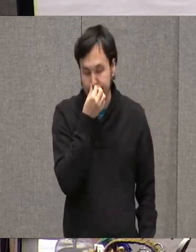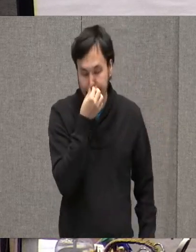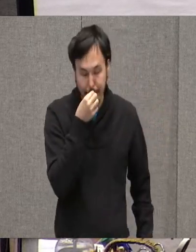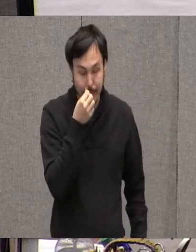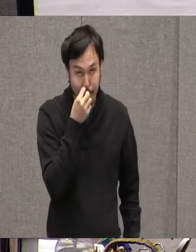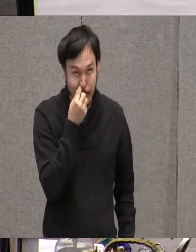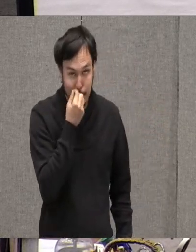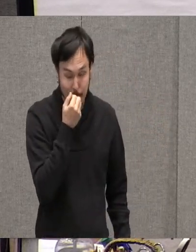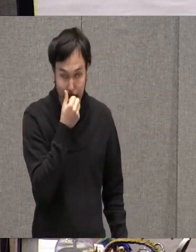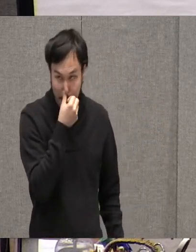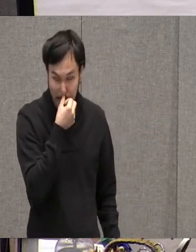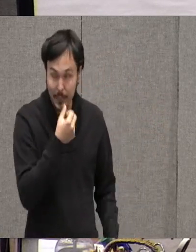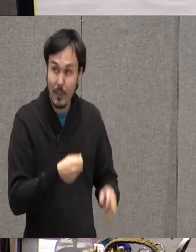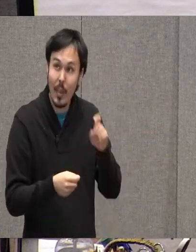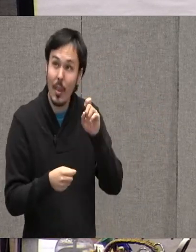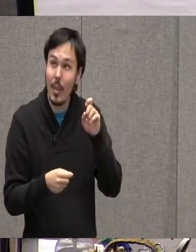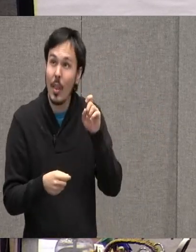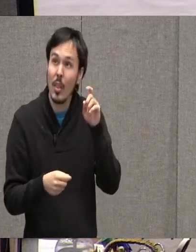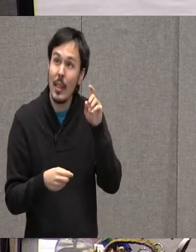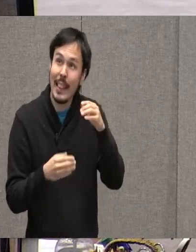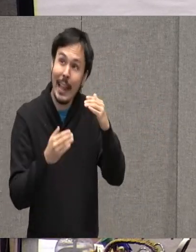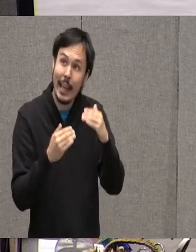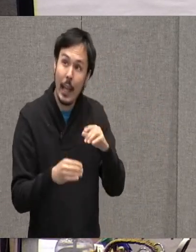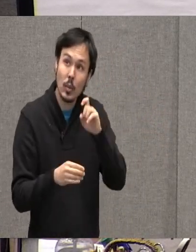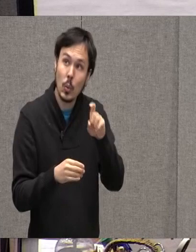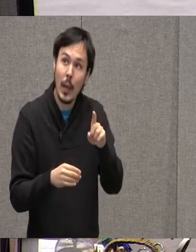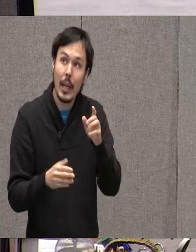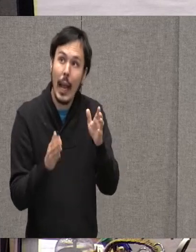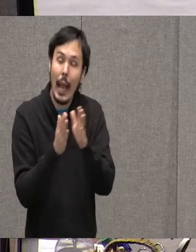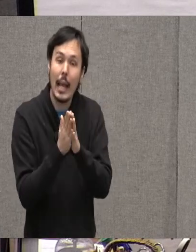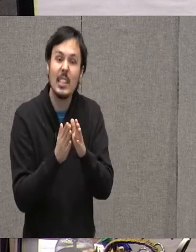My next question is how much longer, all right.